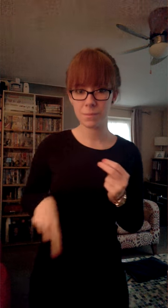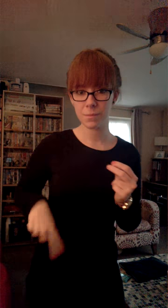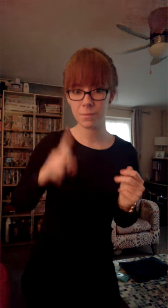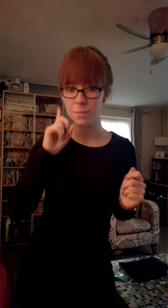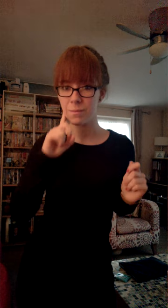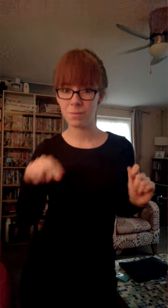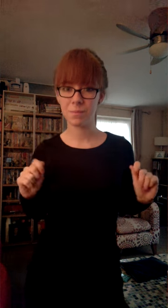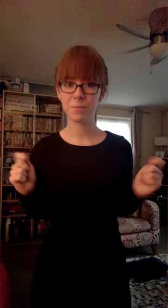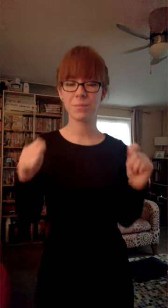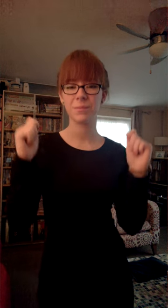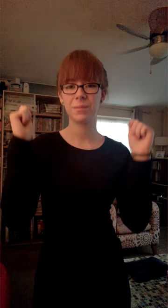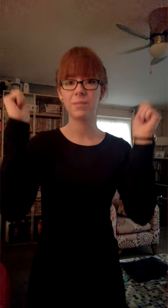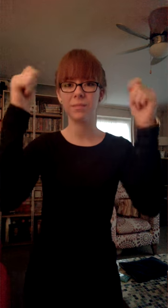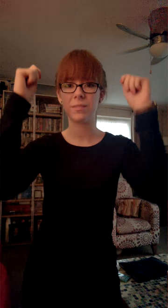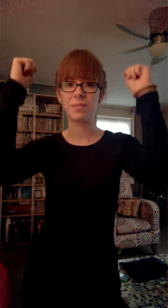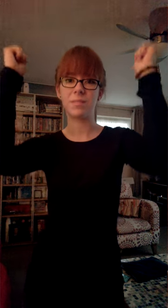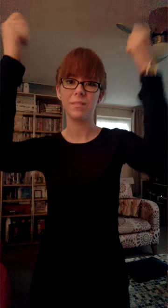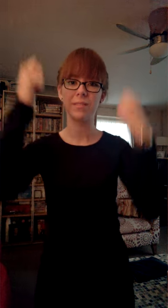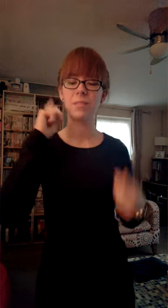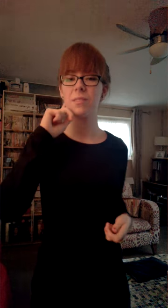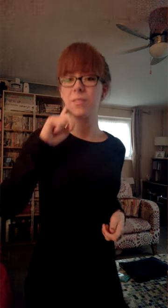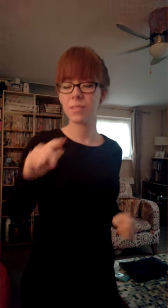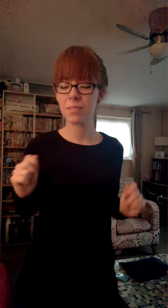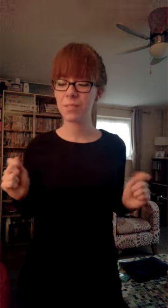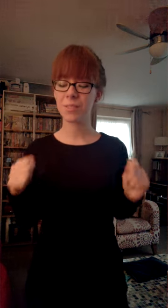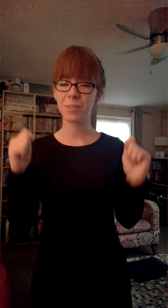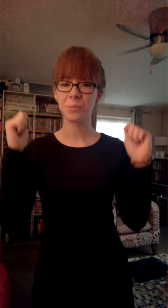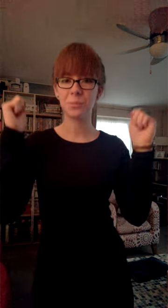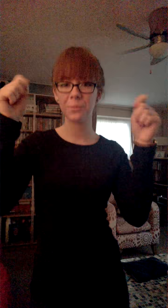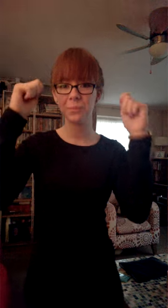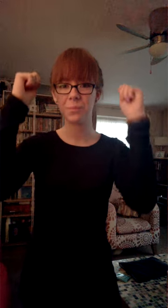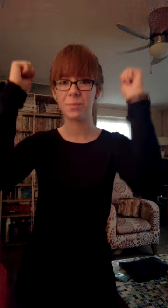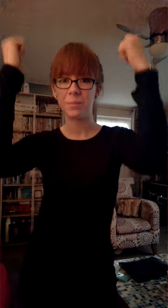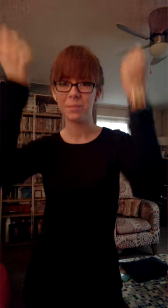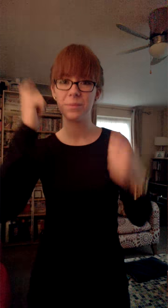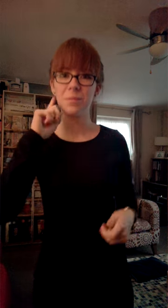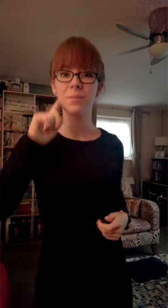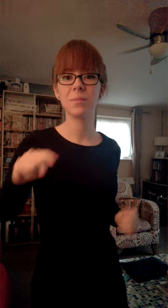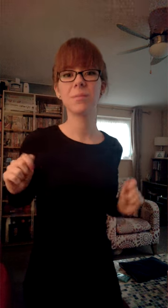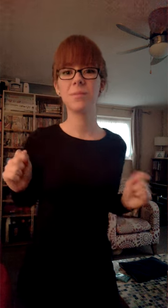Break it down Girls hit your hallelujah Girls hit your hallelujah